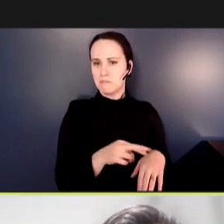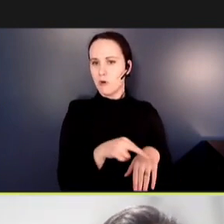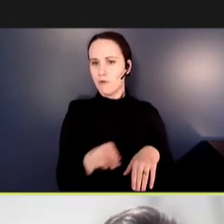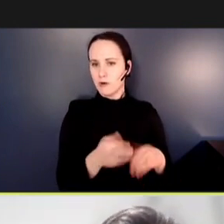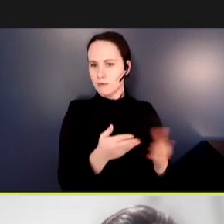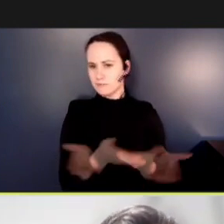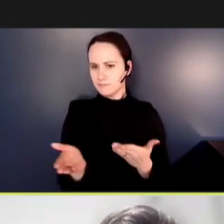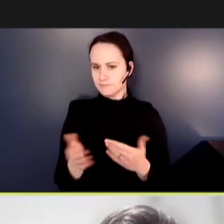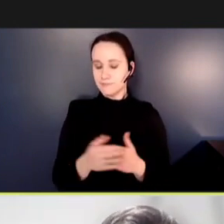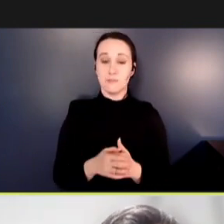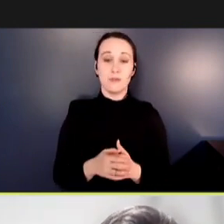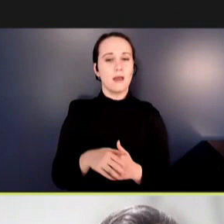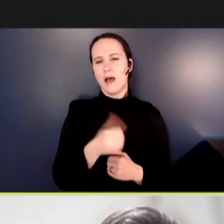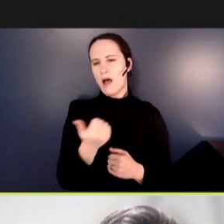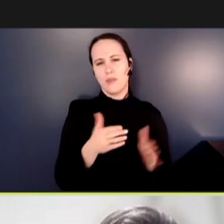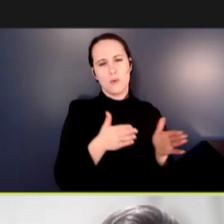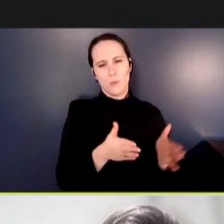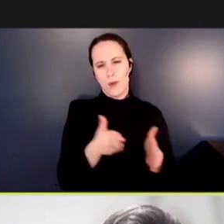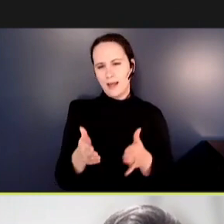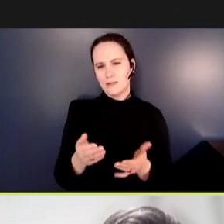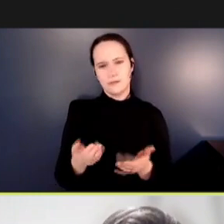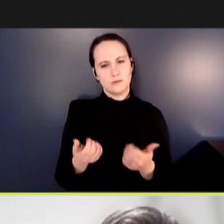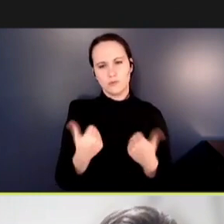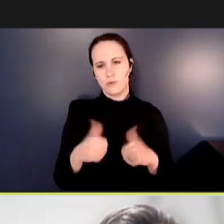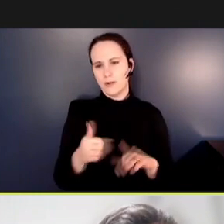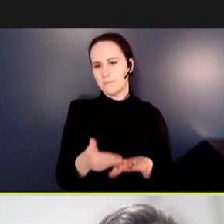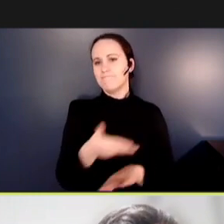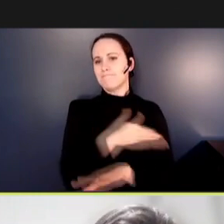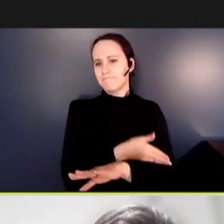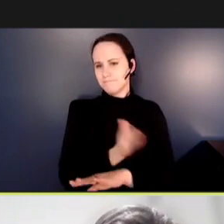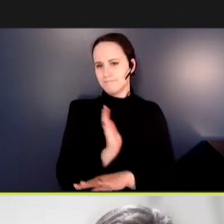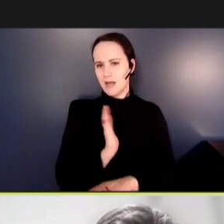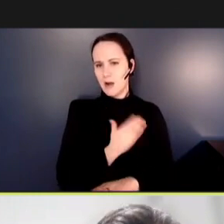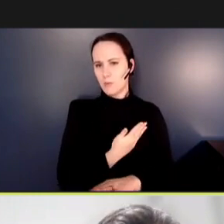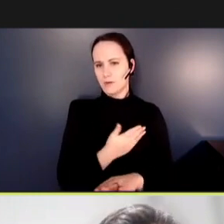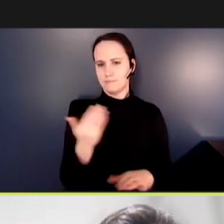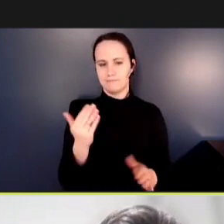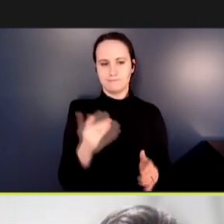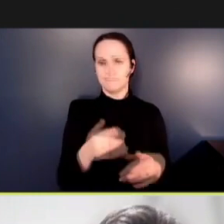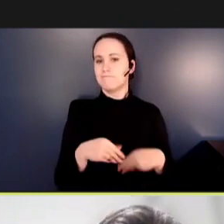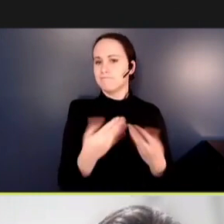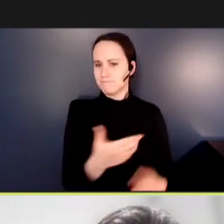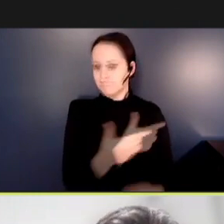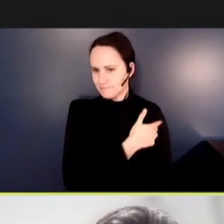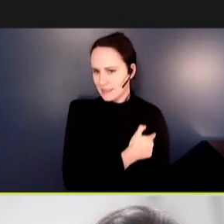could be other ways to try to improve the uptake. The documentation of vaccination, as we have seen